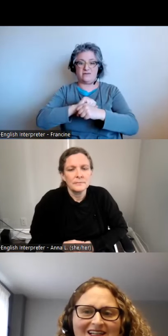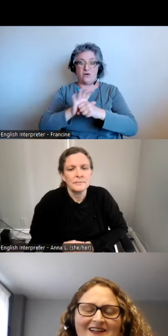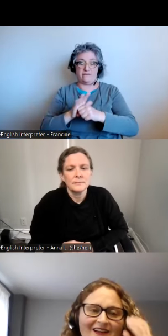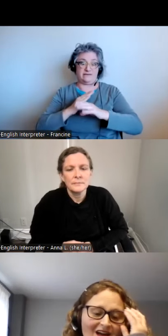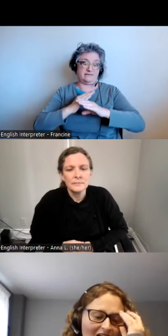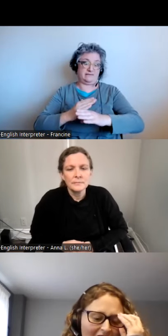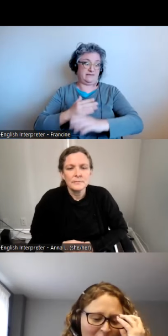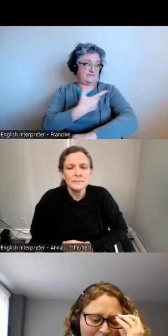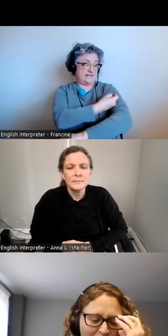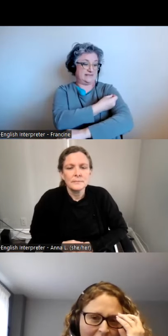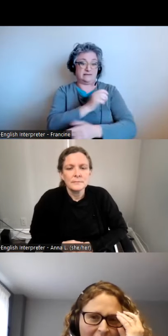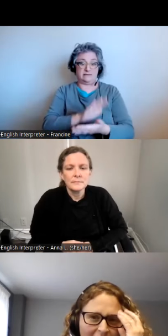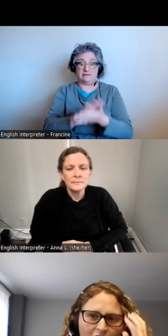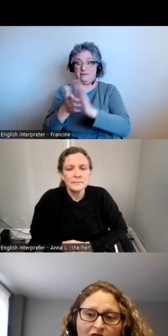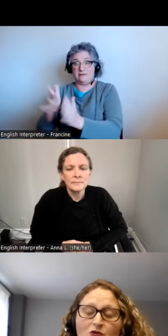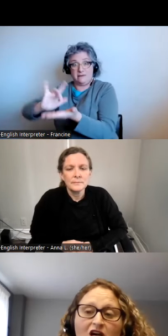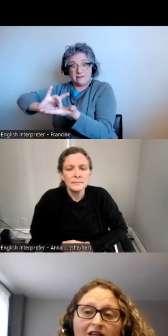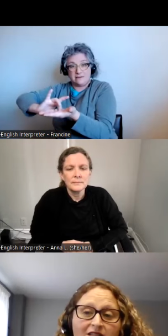on the